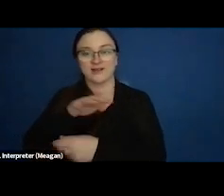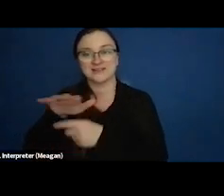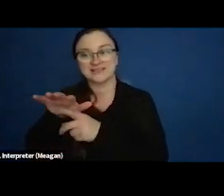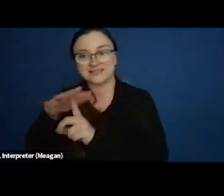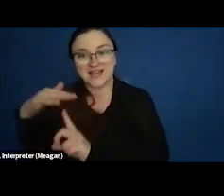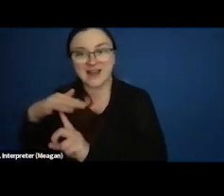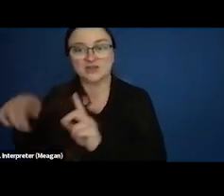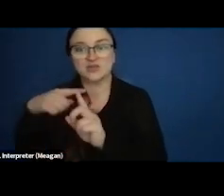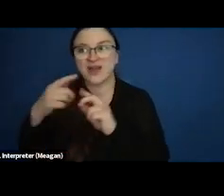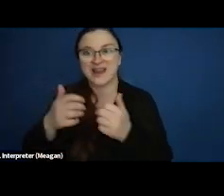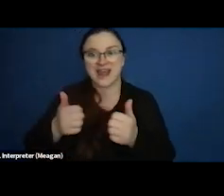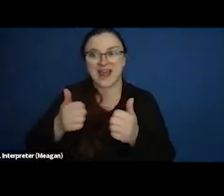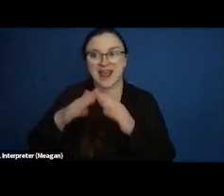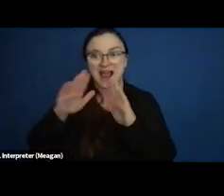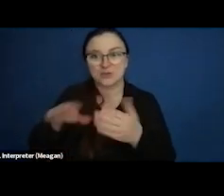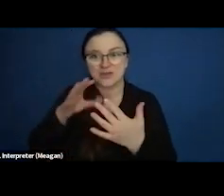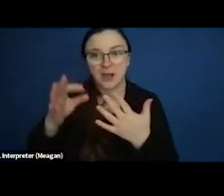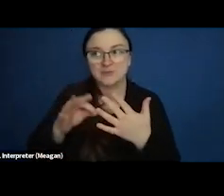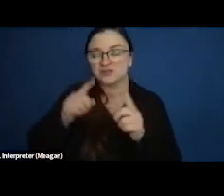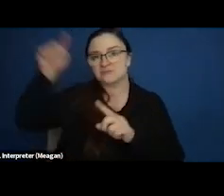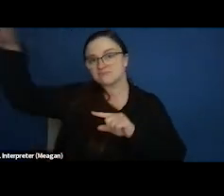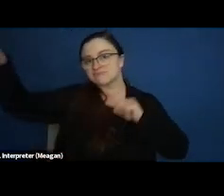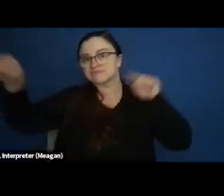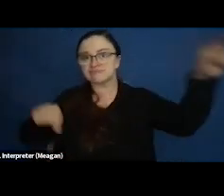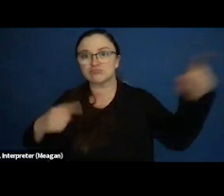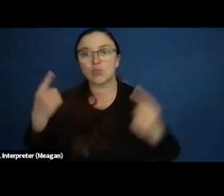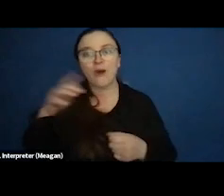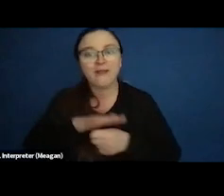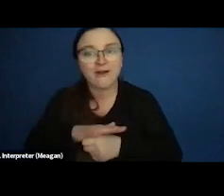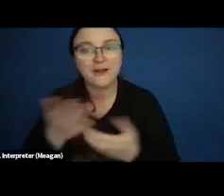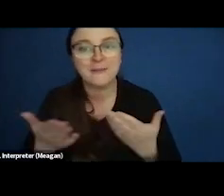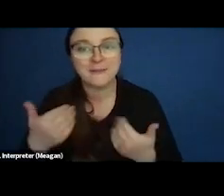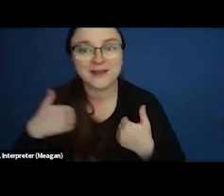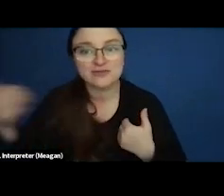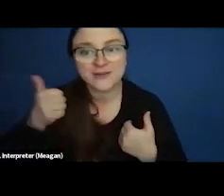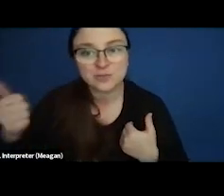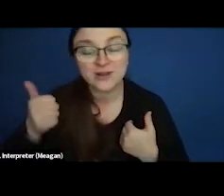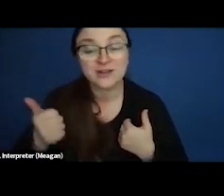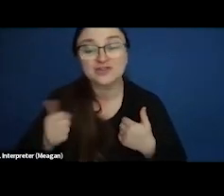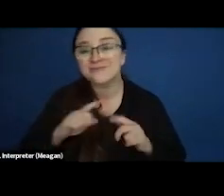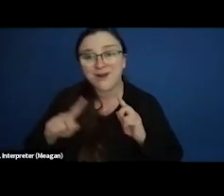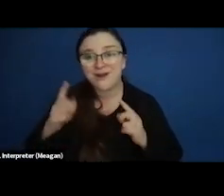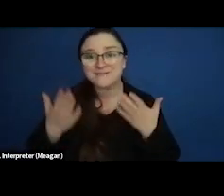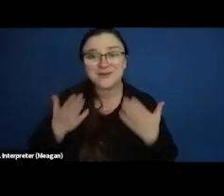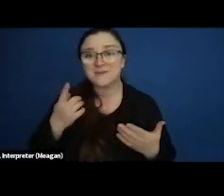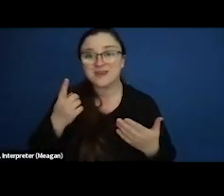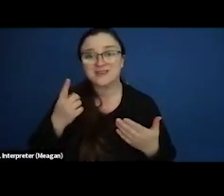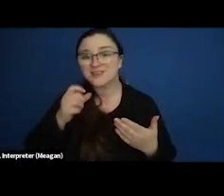One area may have transportation but not have any community center.